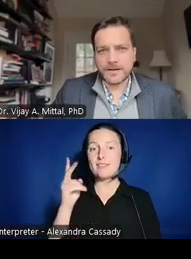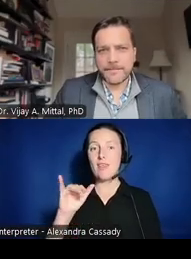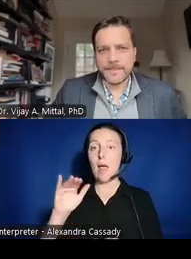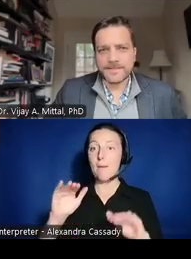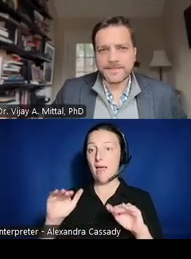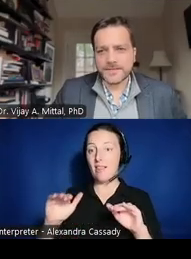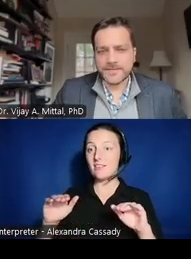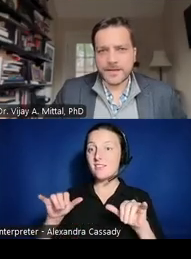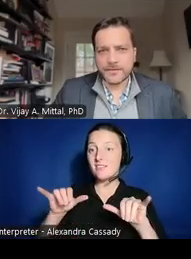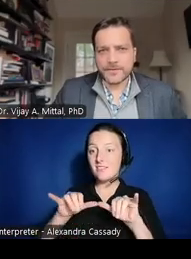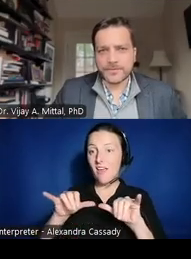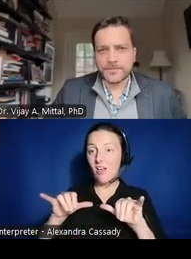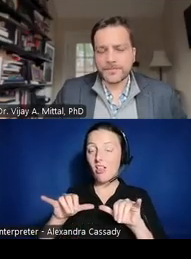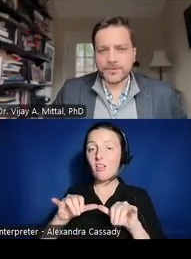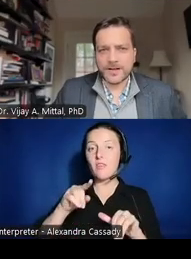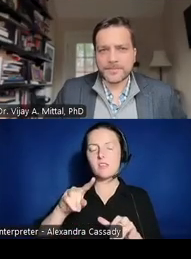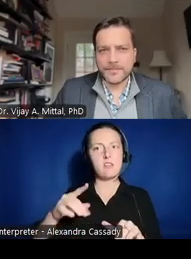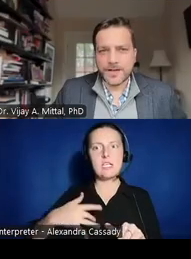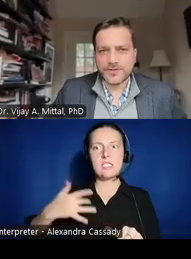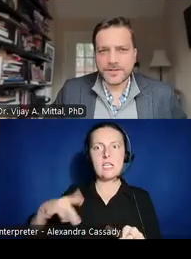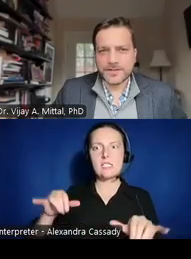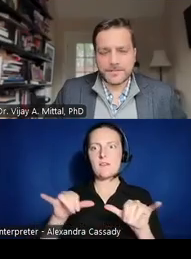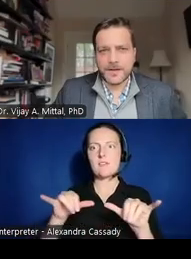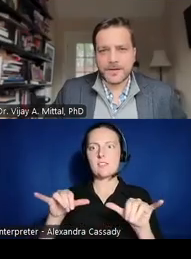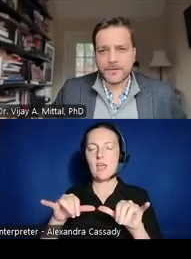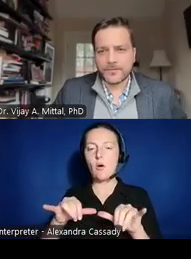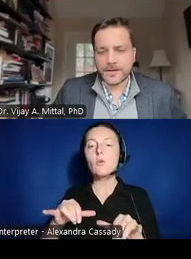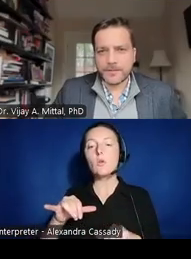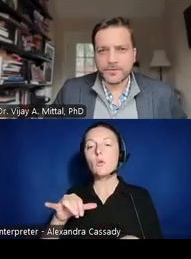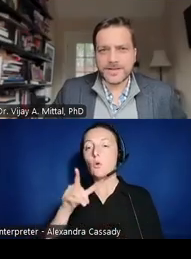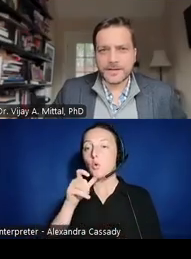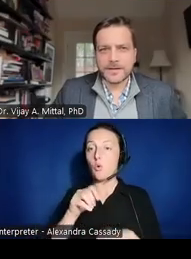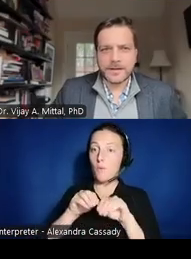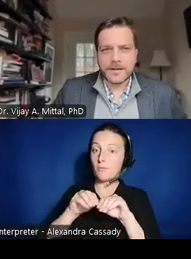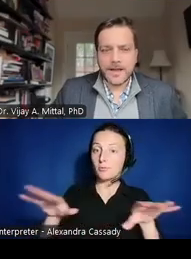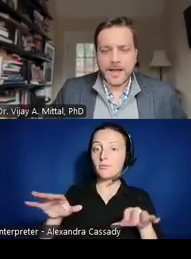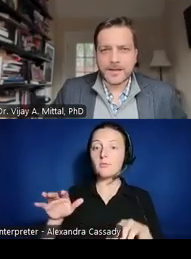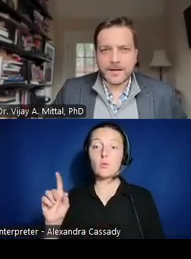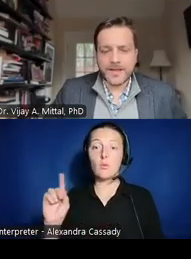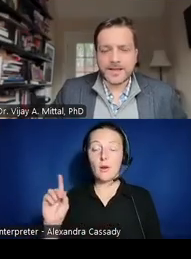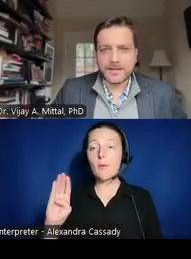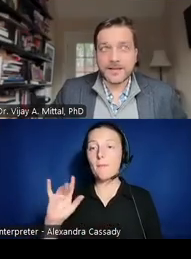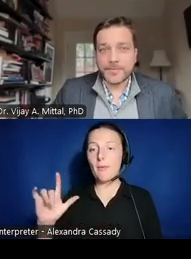um sensitive scale that was popularized by Bill Hetrick's team over at Bloomington. And um it can